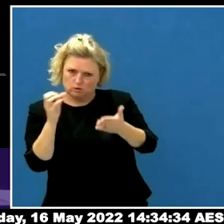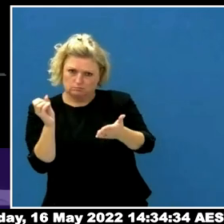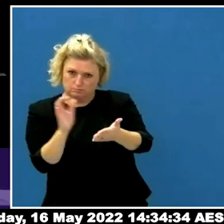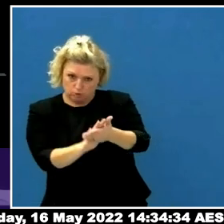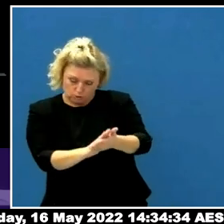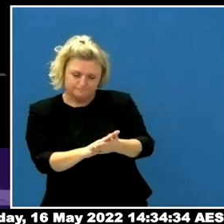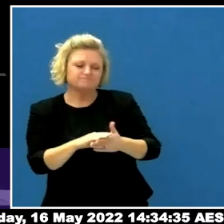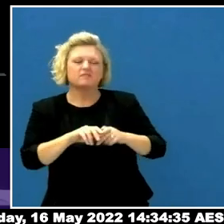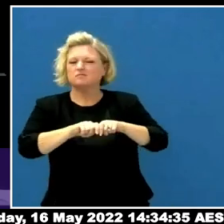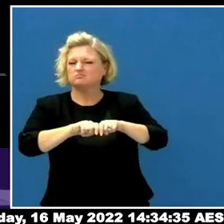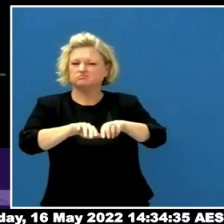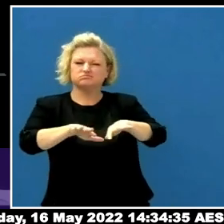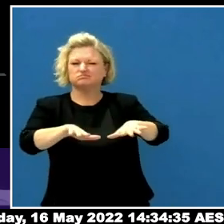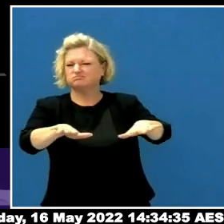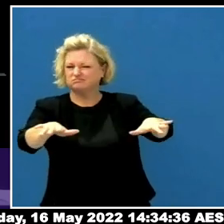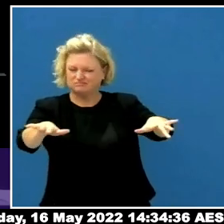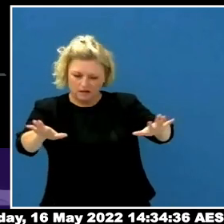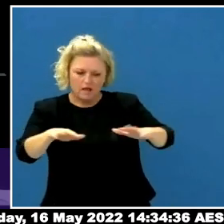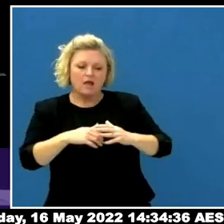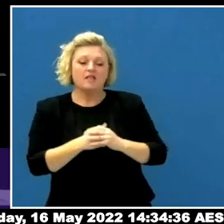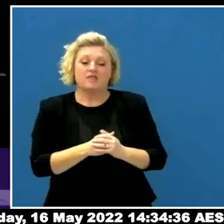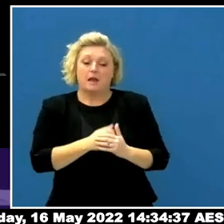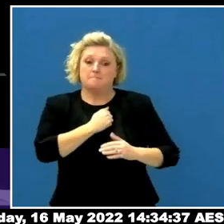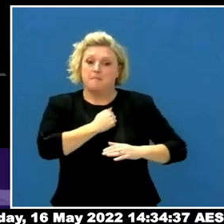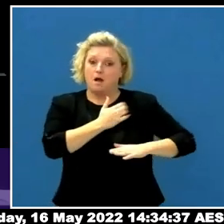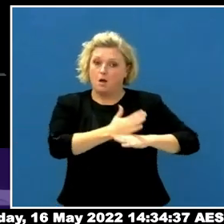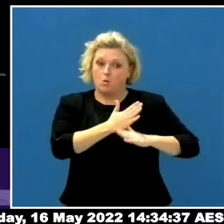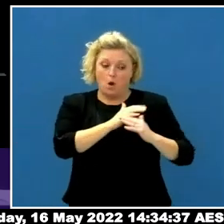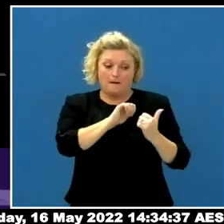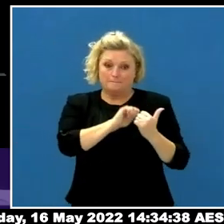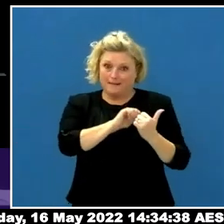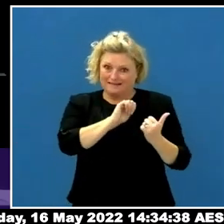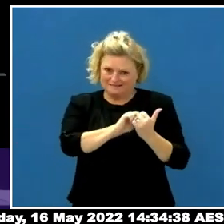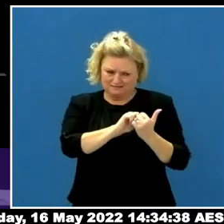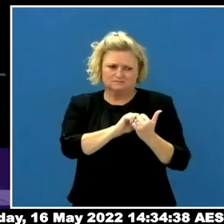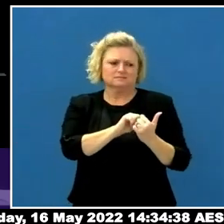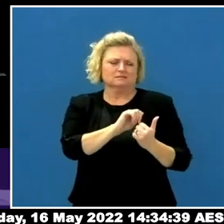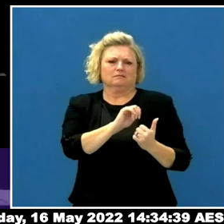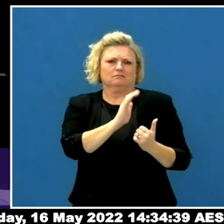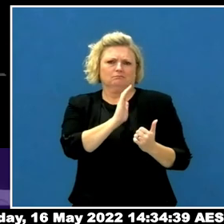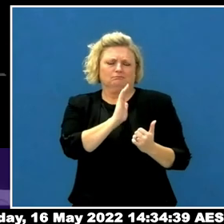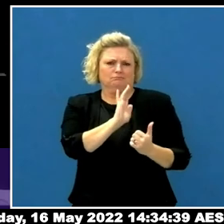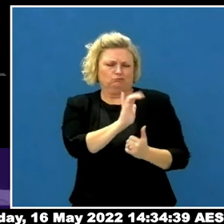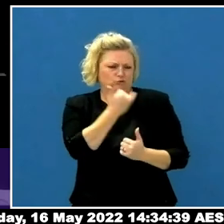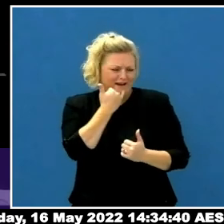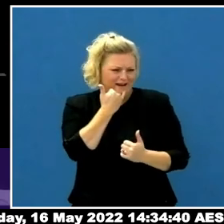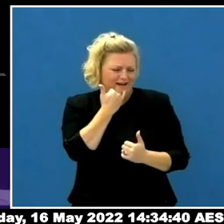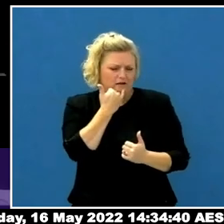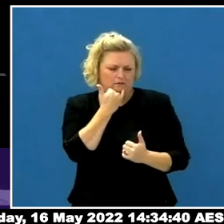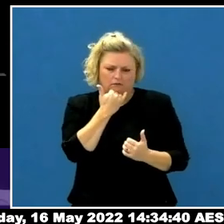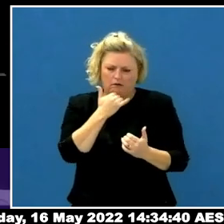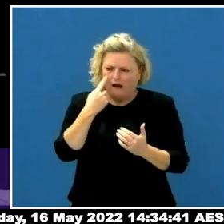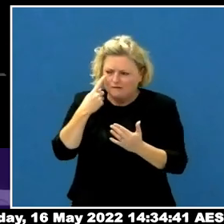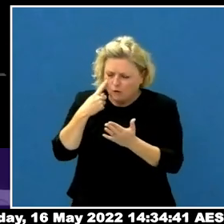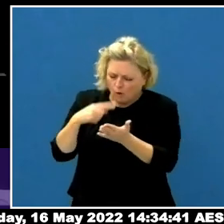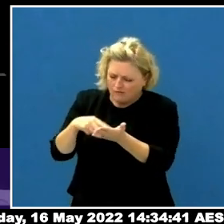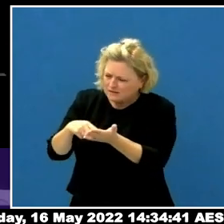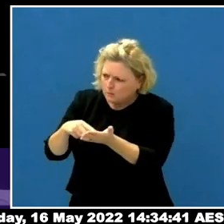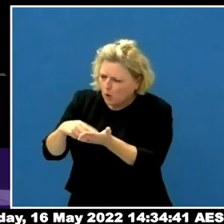and said to me, "You need to see this", and then I actually Googled Daniel's name and